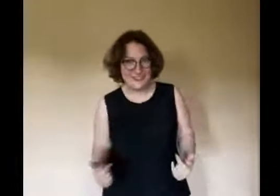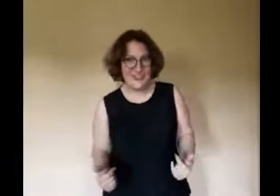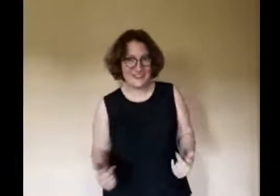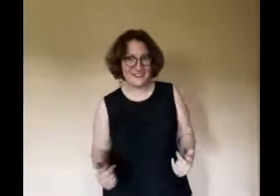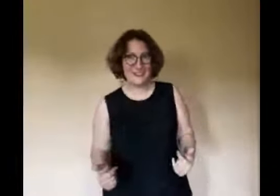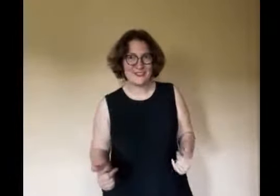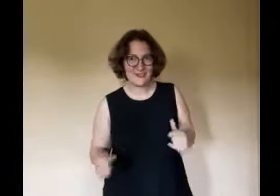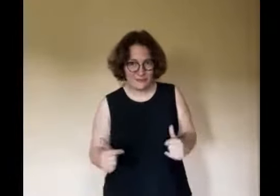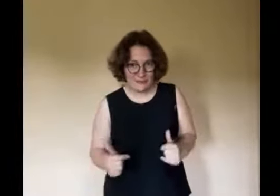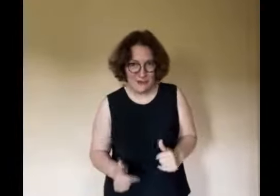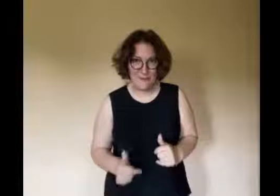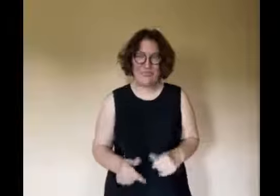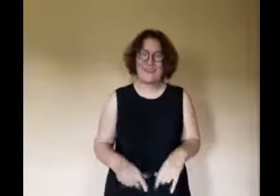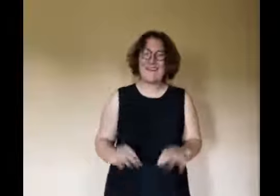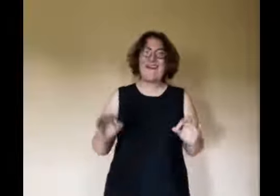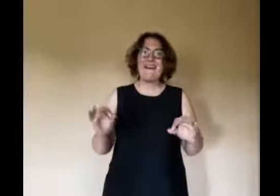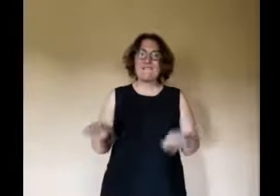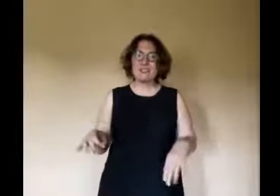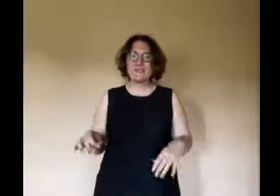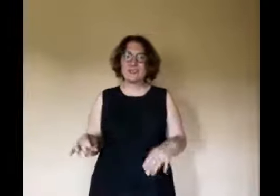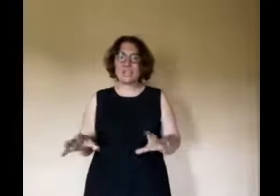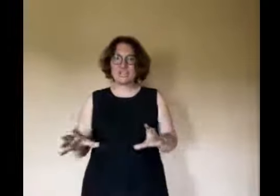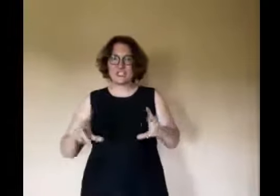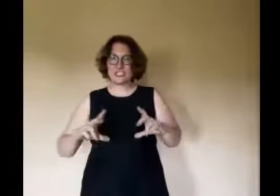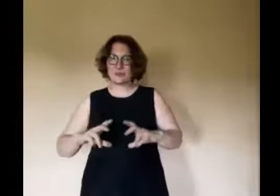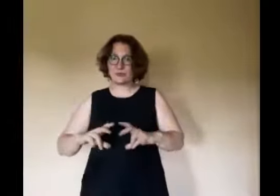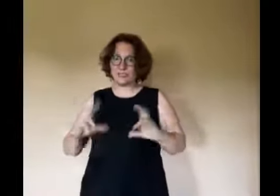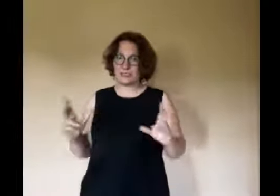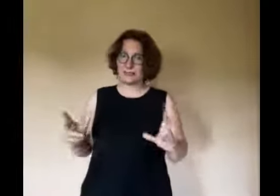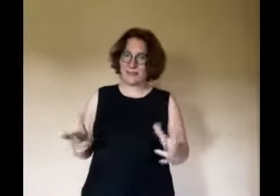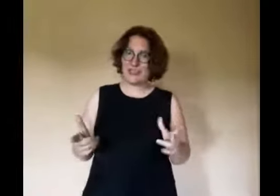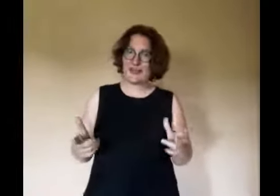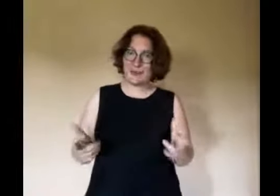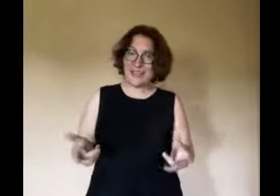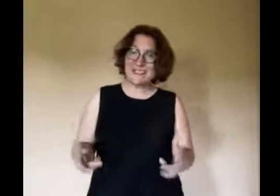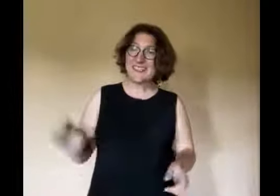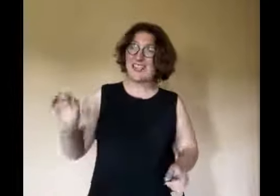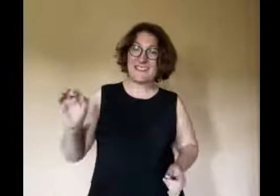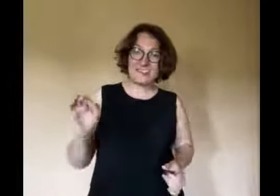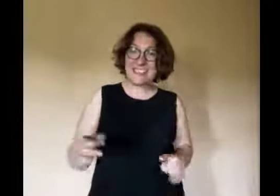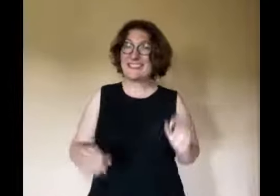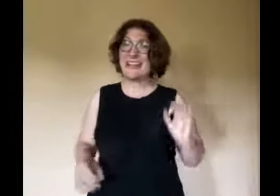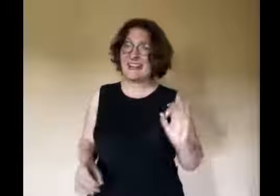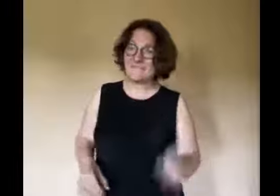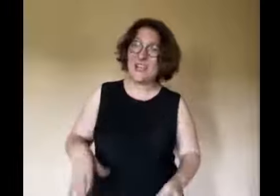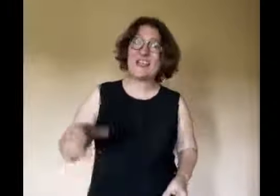setting the space for this class for the next three months. 10:48 So how do you feel about dancing it It